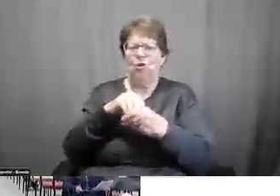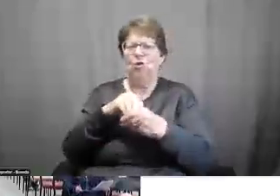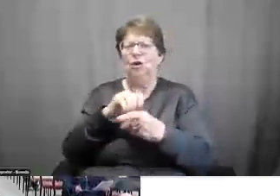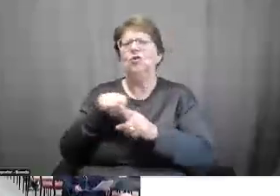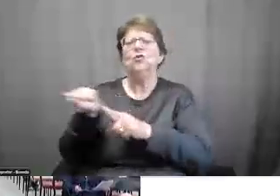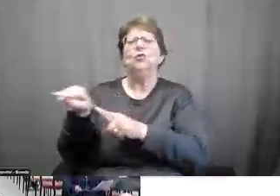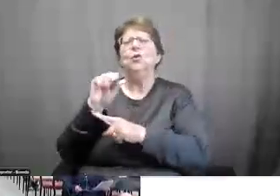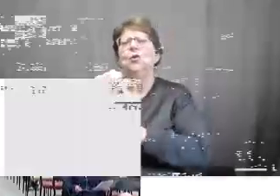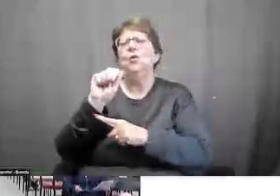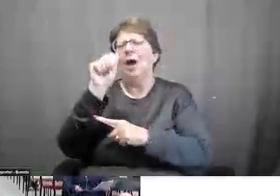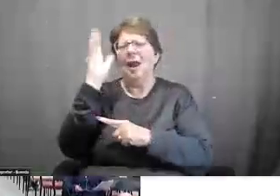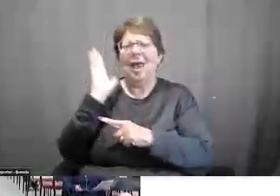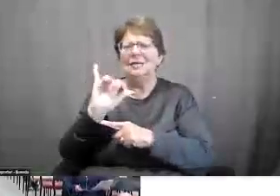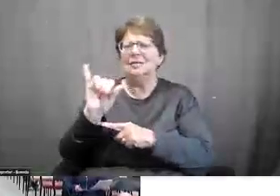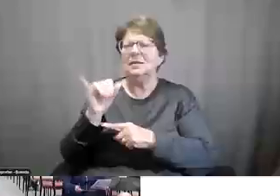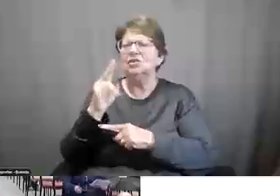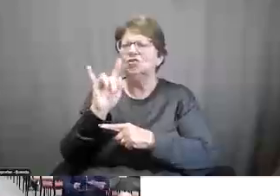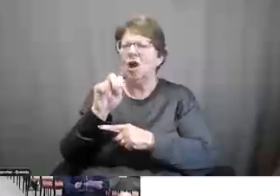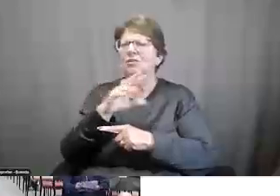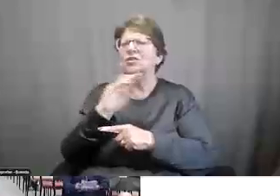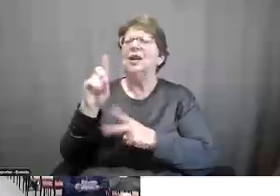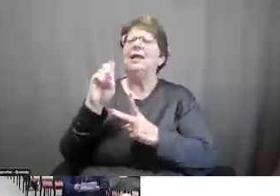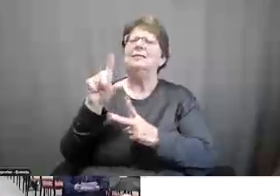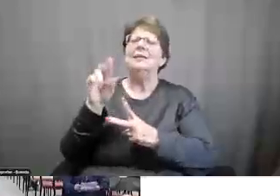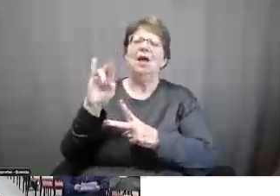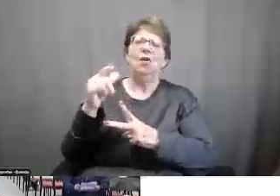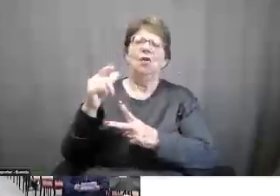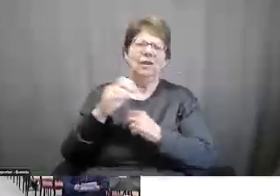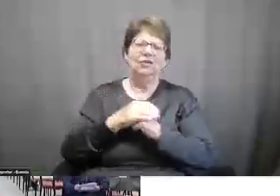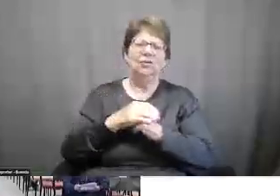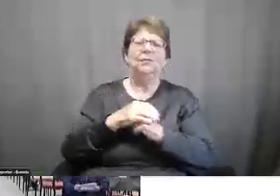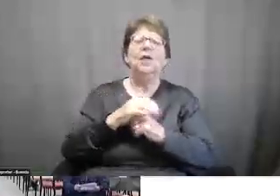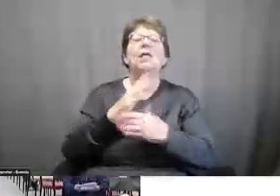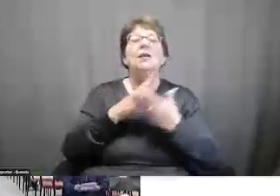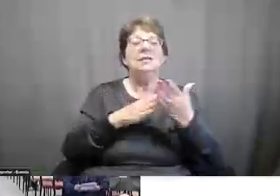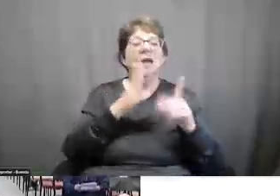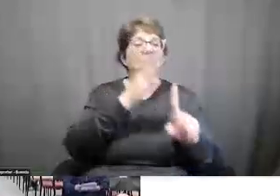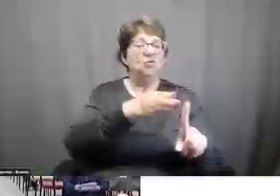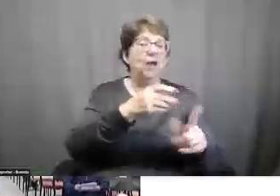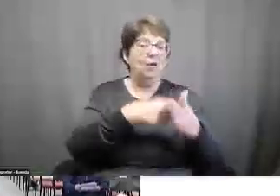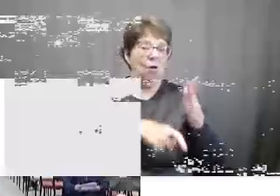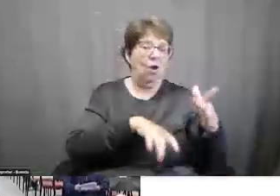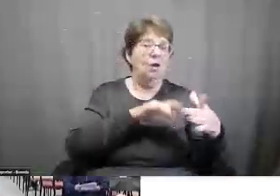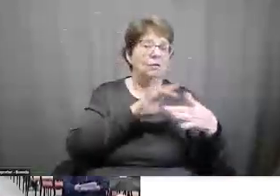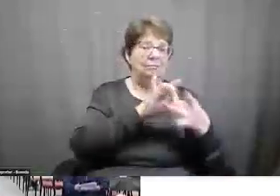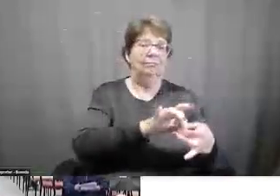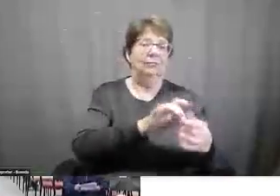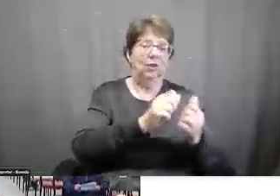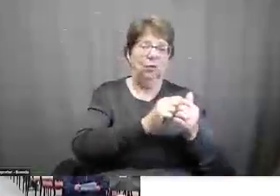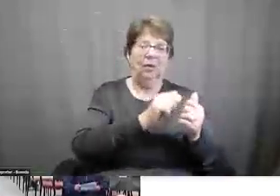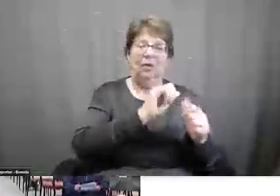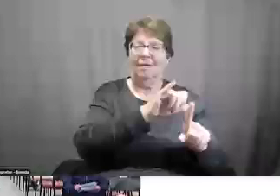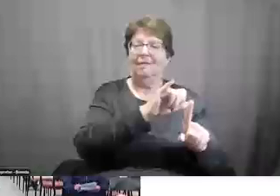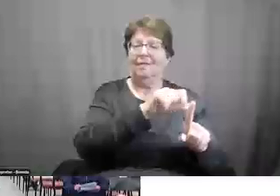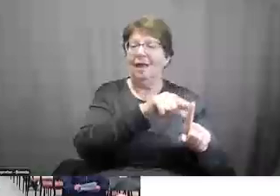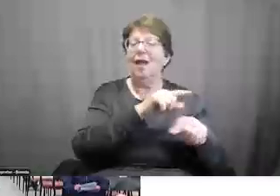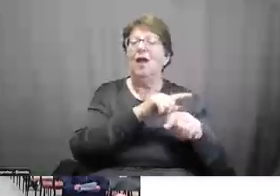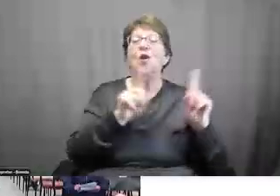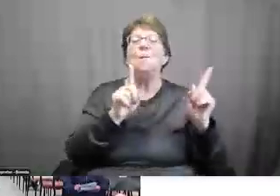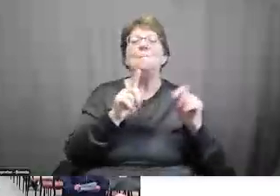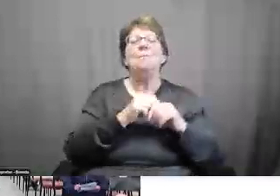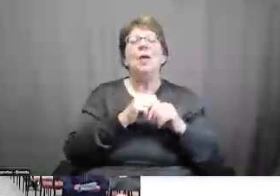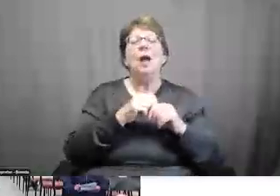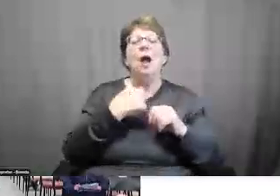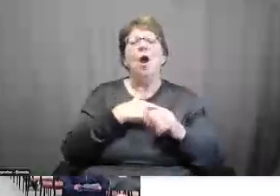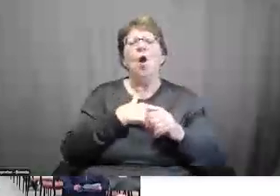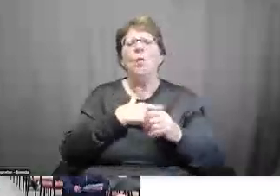Boardroom: There's some direct costs associated with the no Avalon alignment, but as we went to work with our engineering design services, we started to recognize that there was